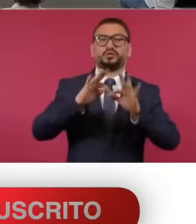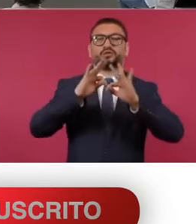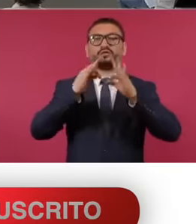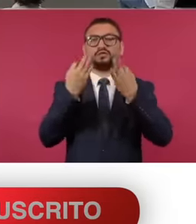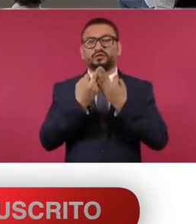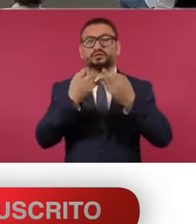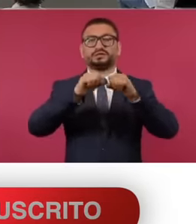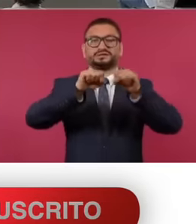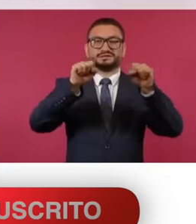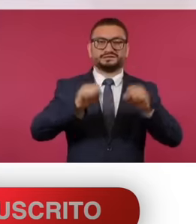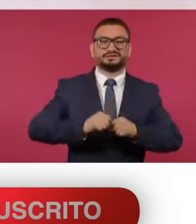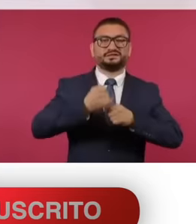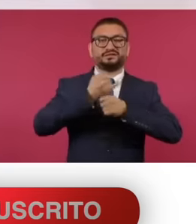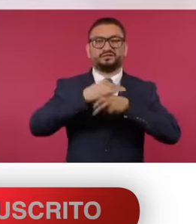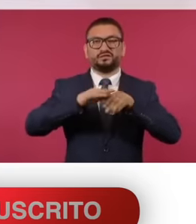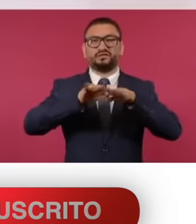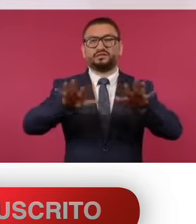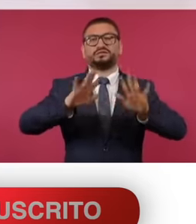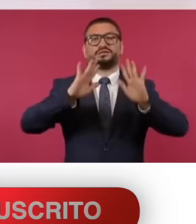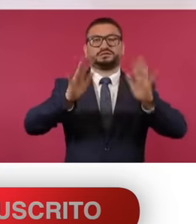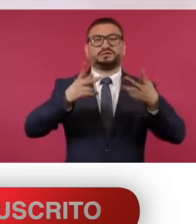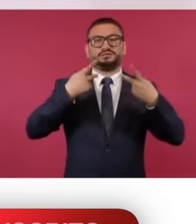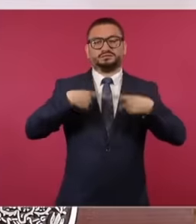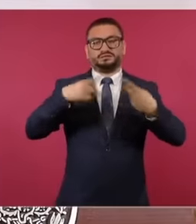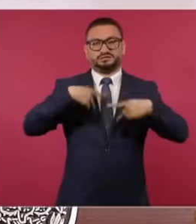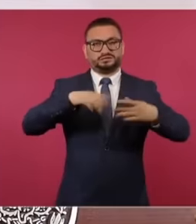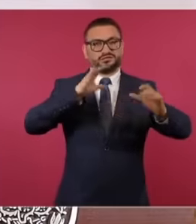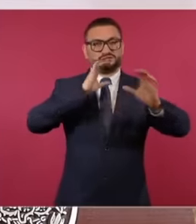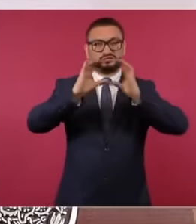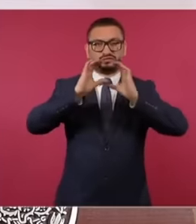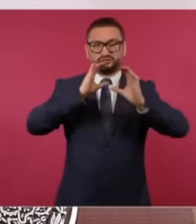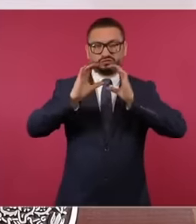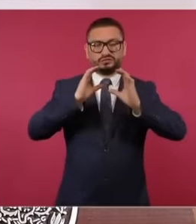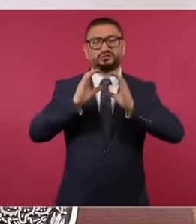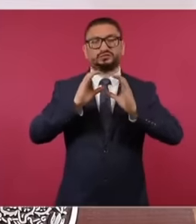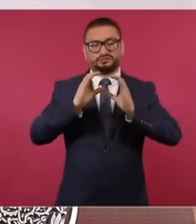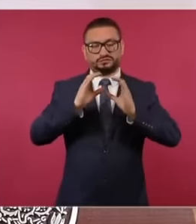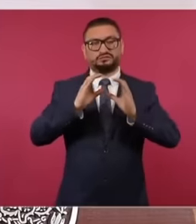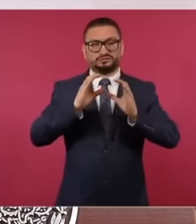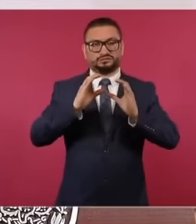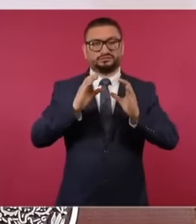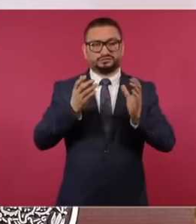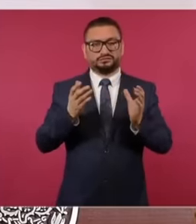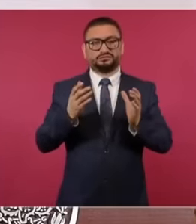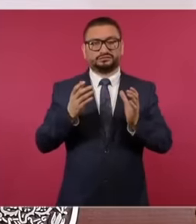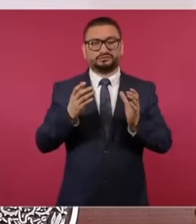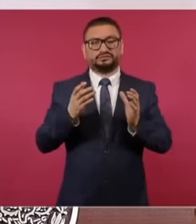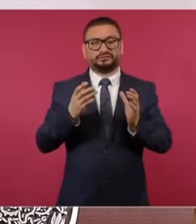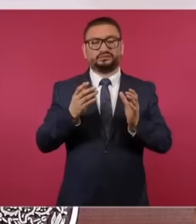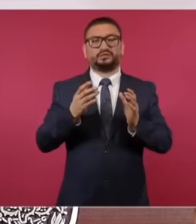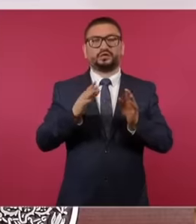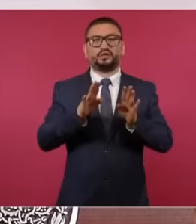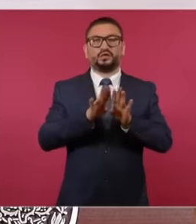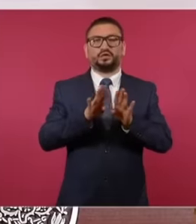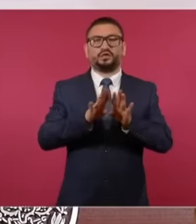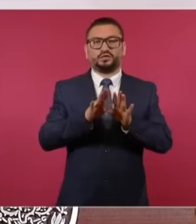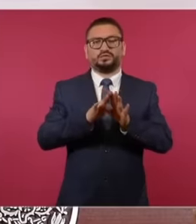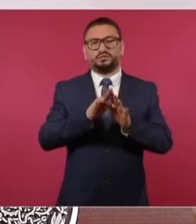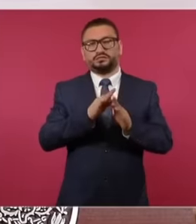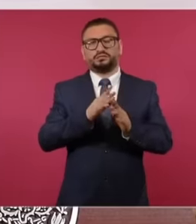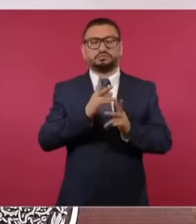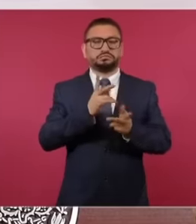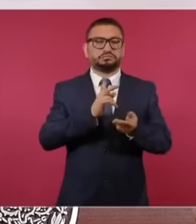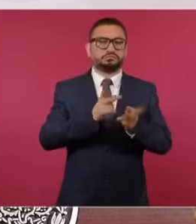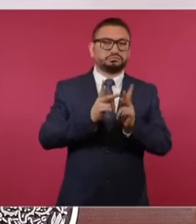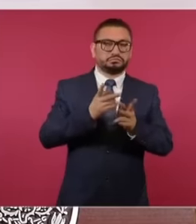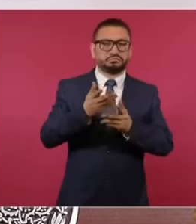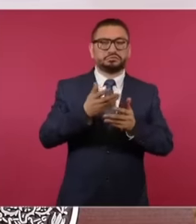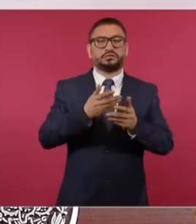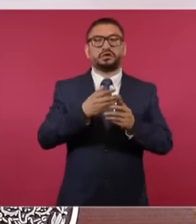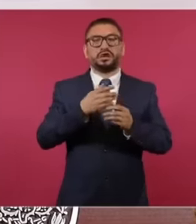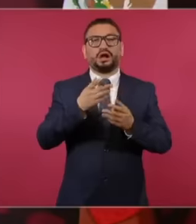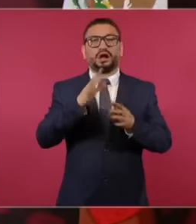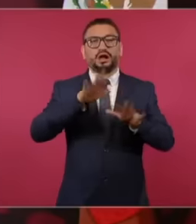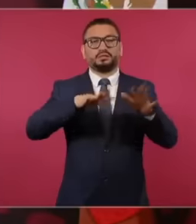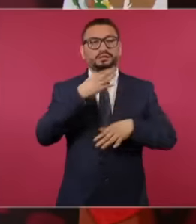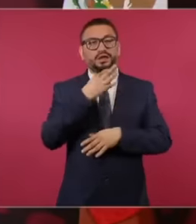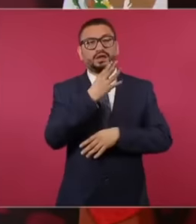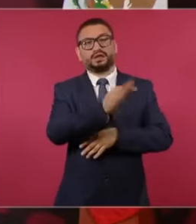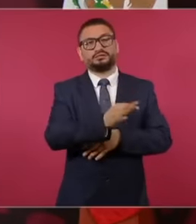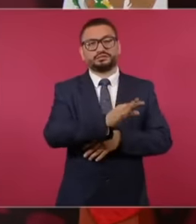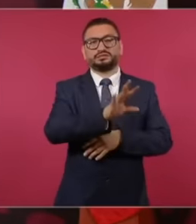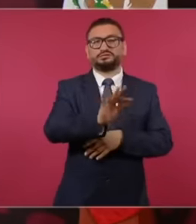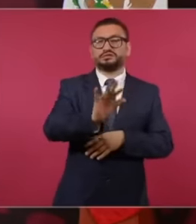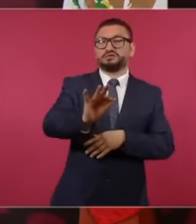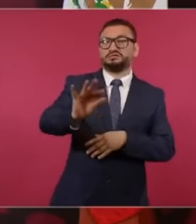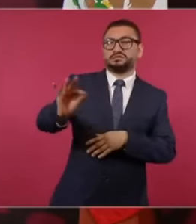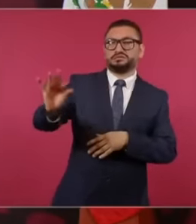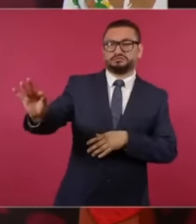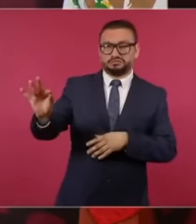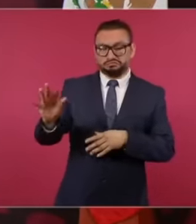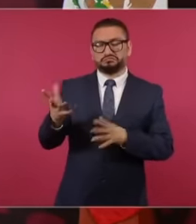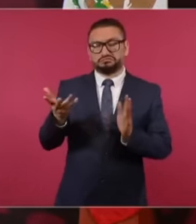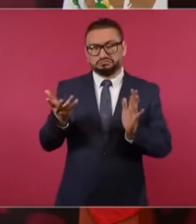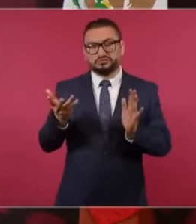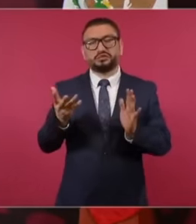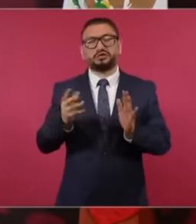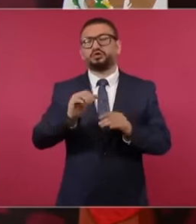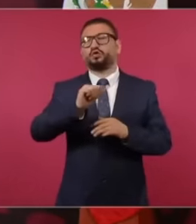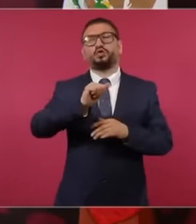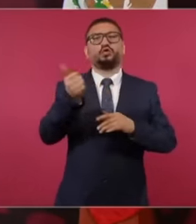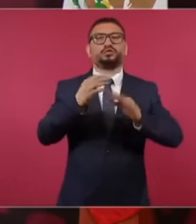people communicate eh with word of mouth conversation and have other